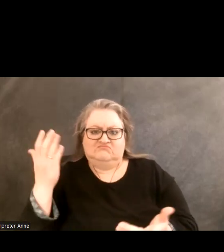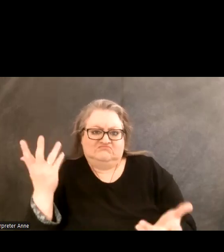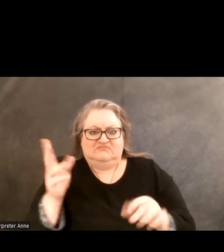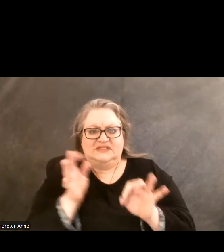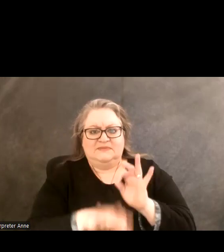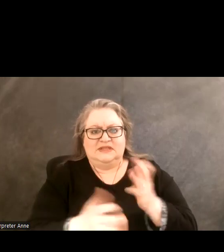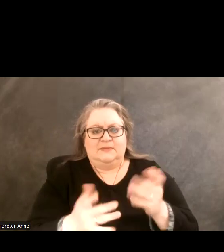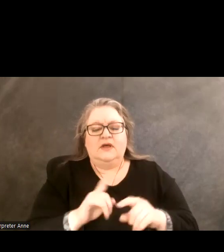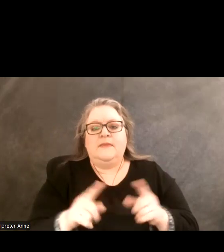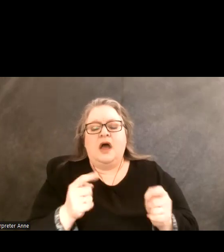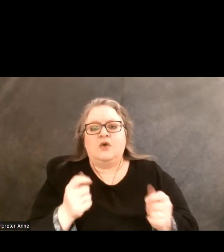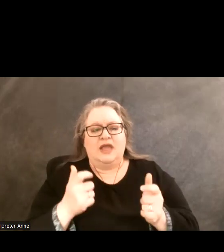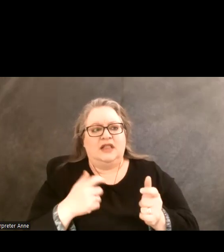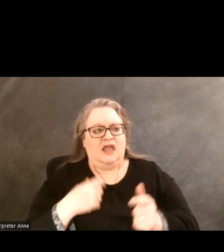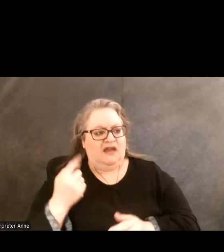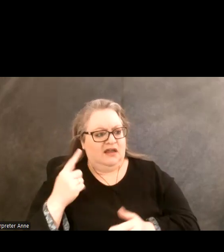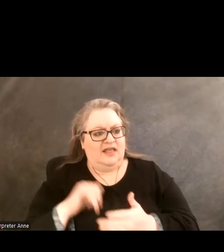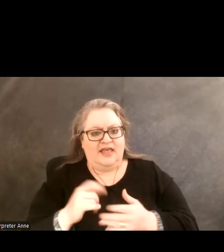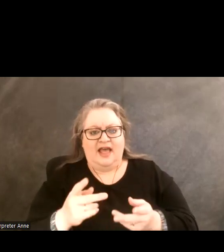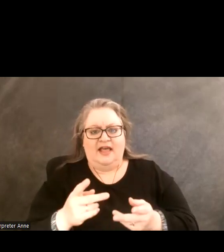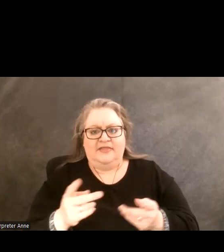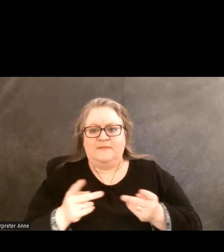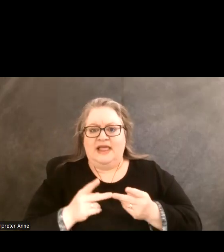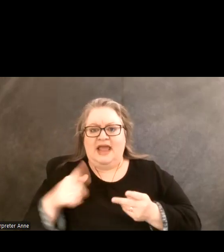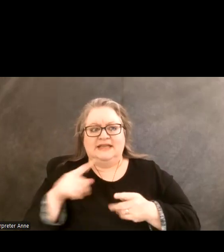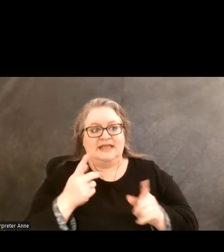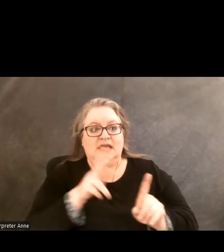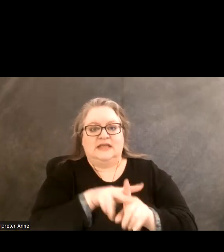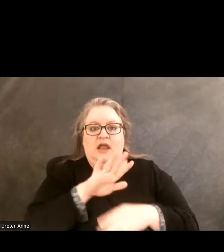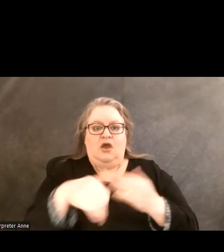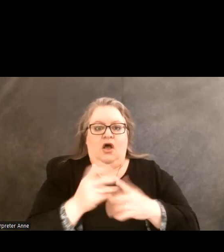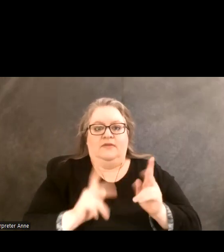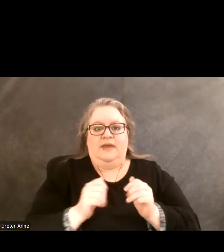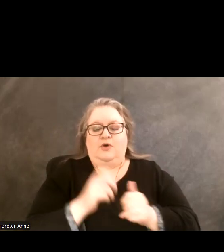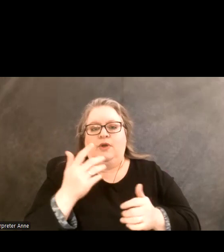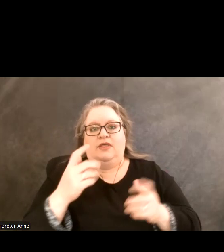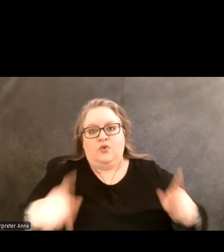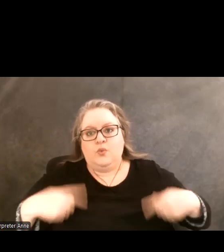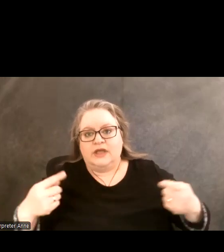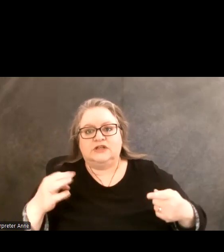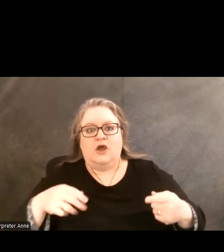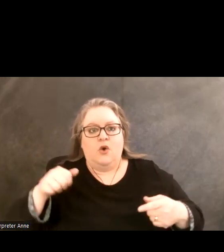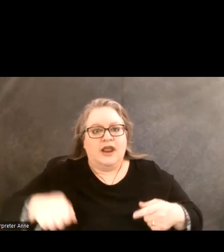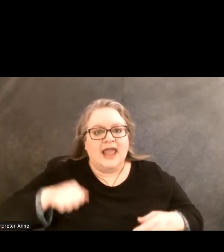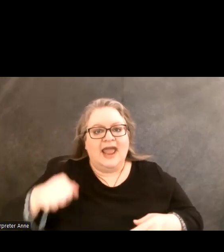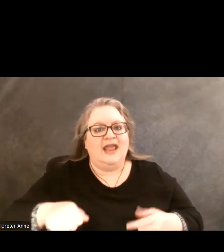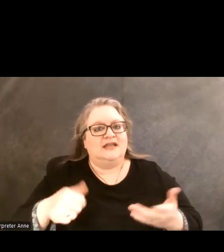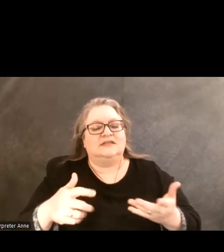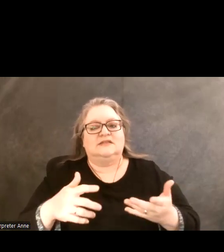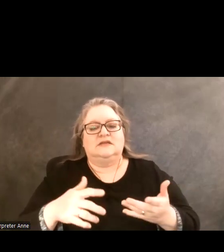Quickly, I realized the place they had assigned all the people with wheelchair or canes and things like that was in a very